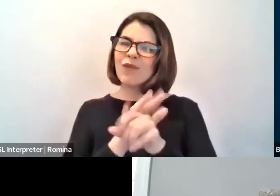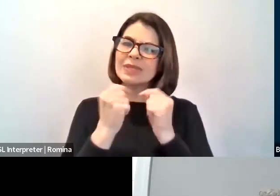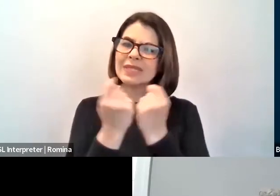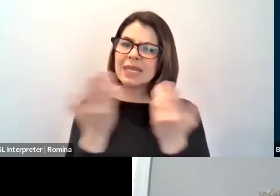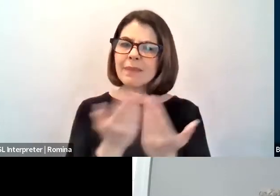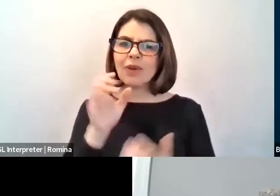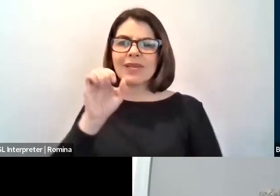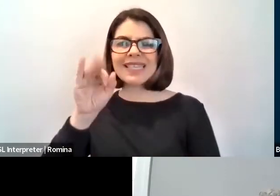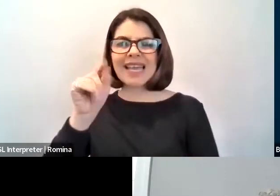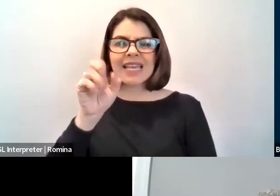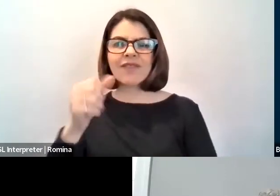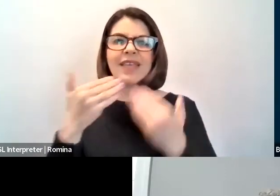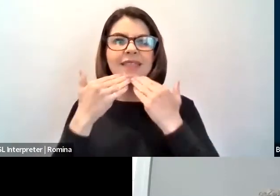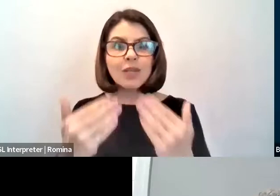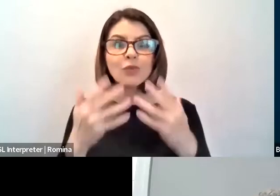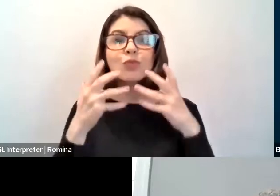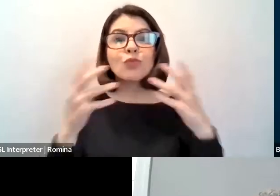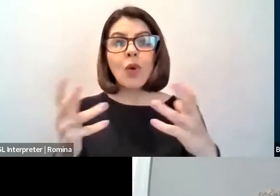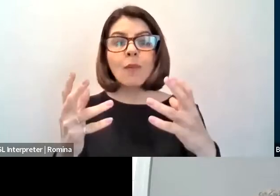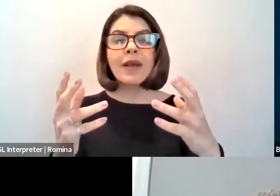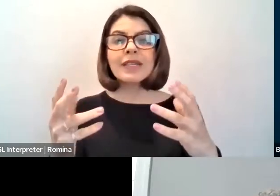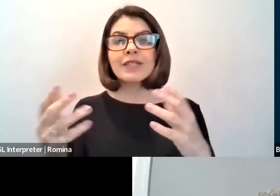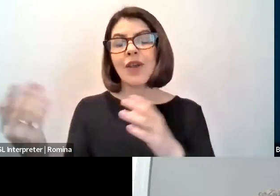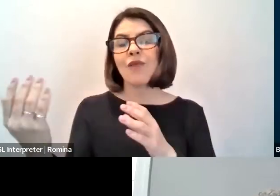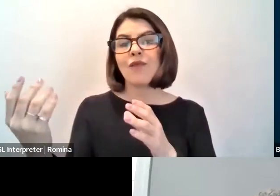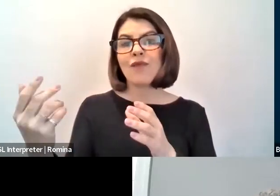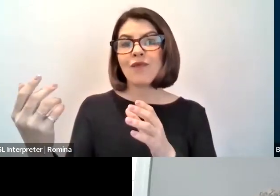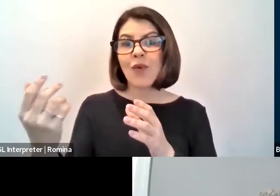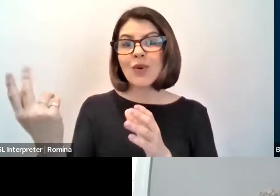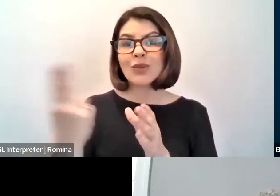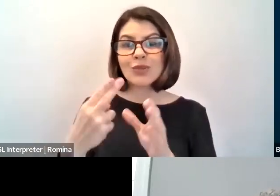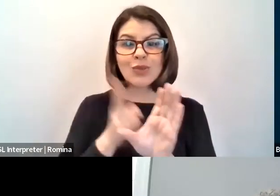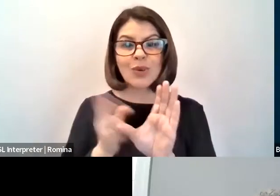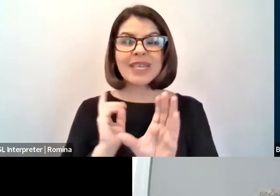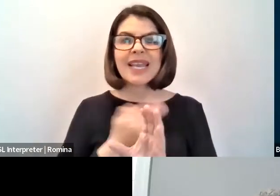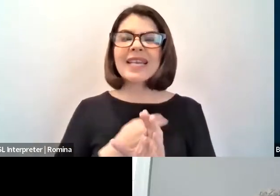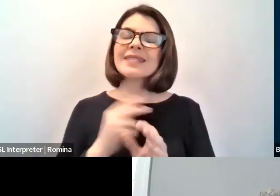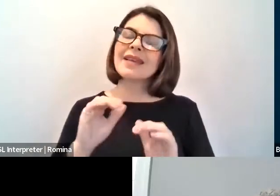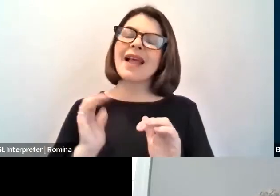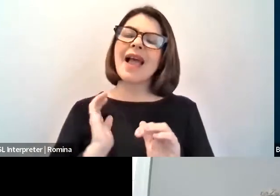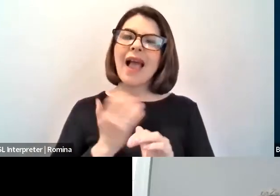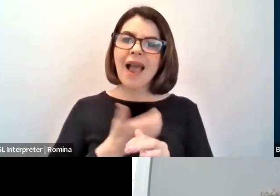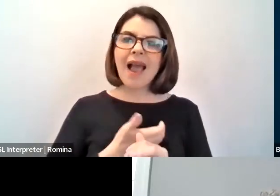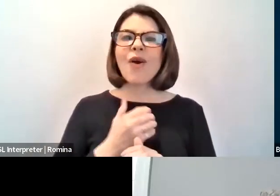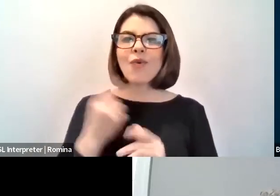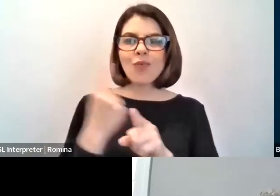thank you so much for watching and a special thanks to our regular viewers who've been tuning in each week